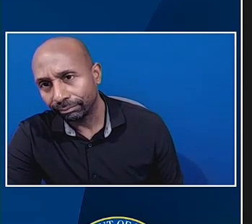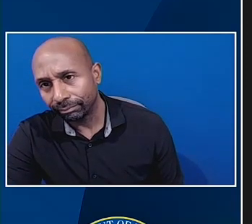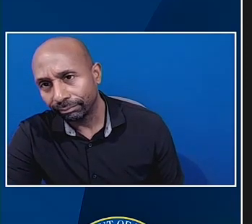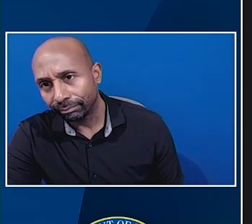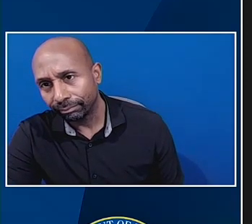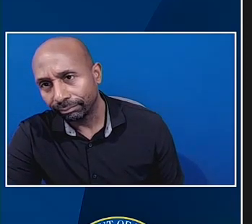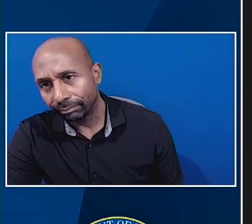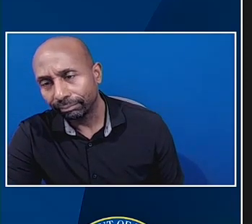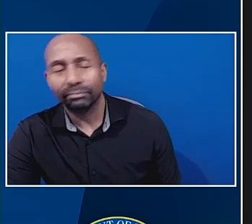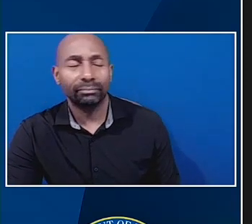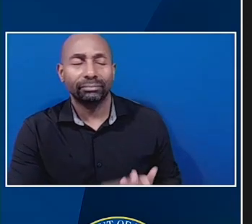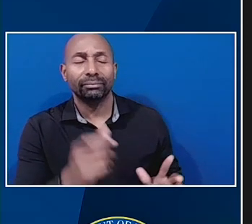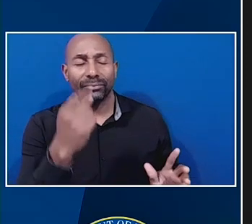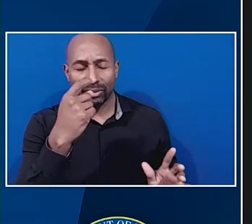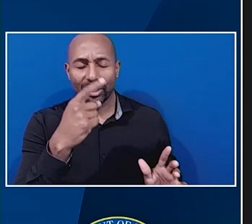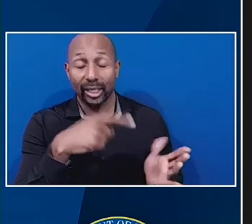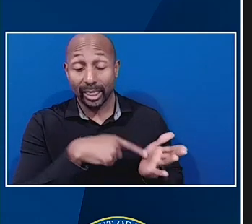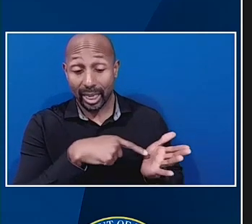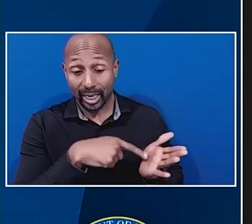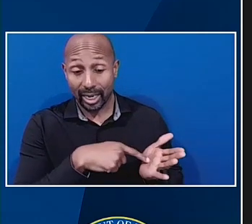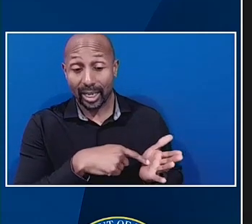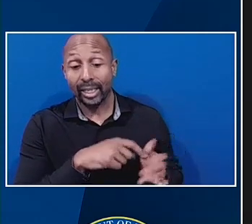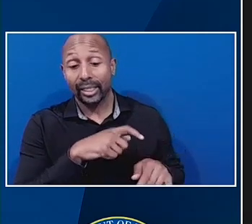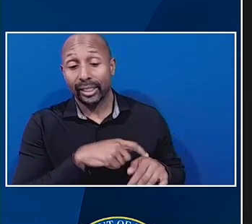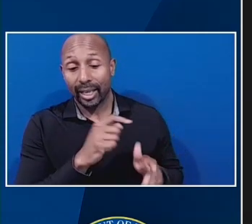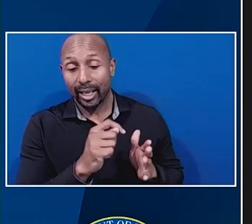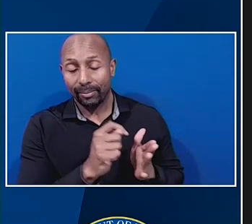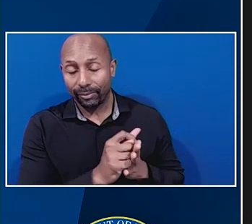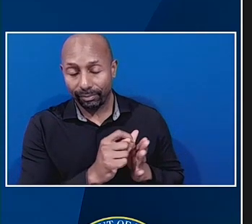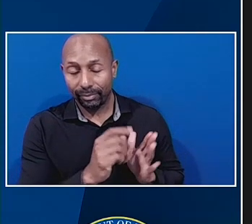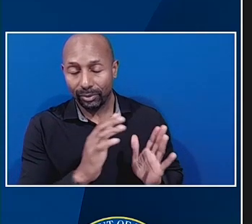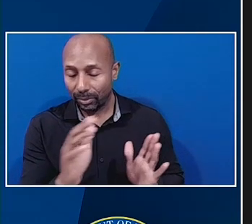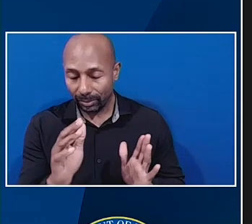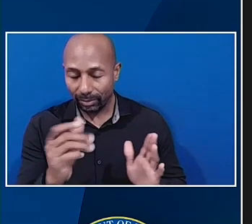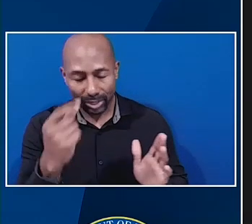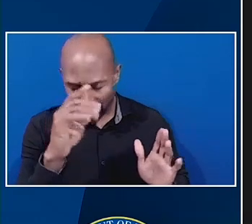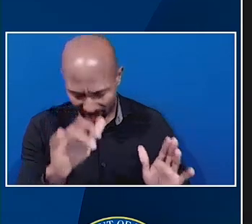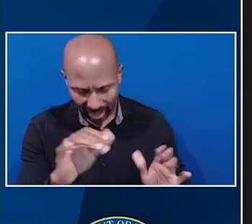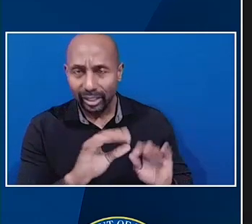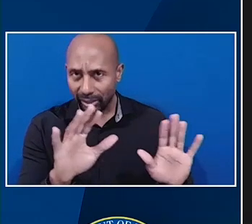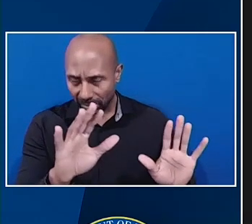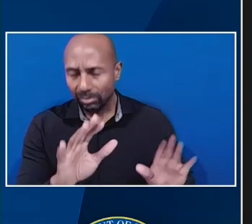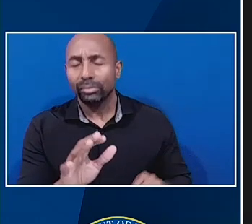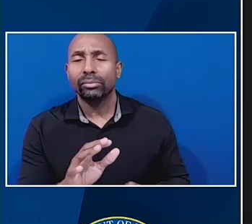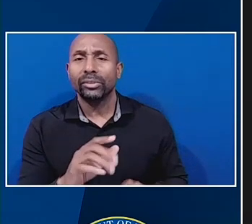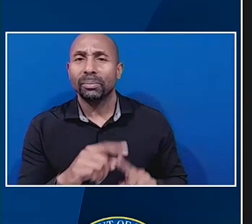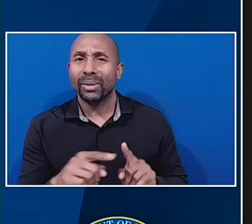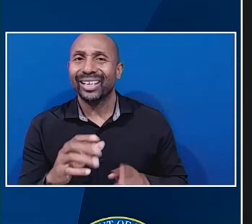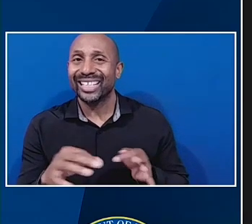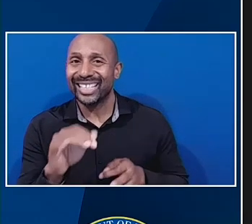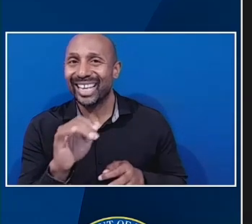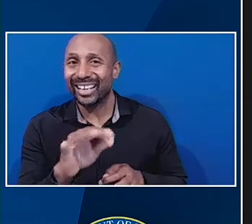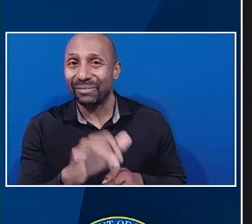it, and the timeframe which we're going to meet, does it make sense for us in the Department to have a discussion about